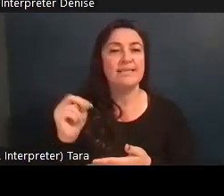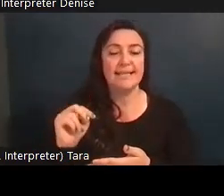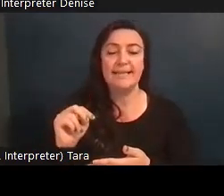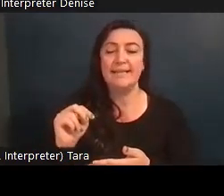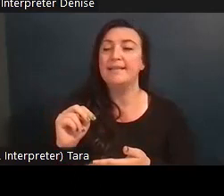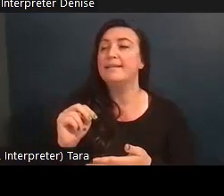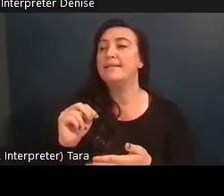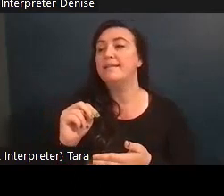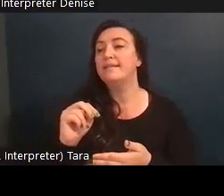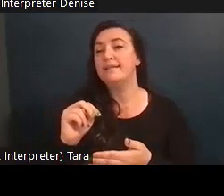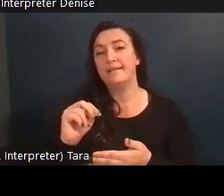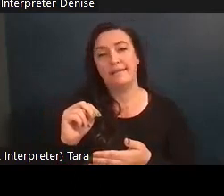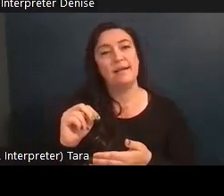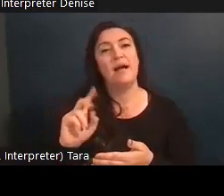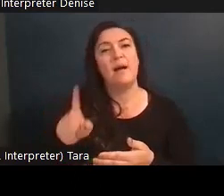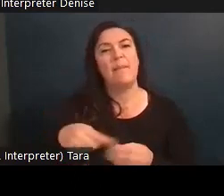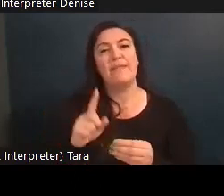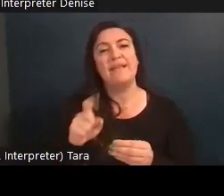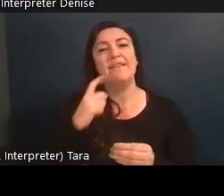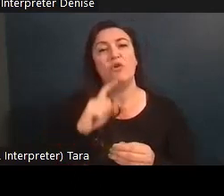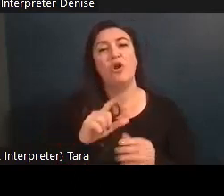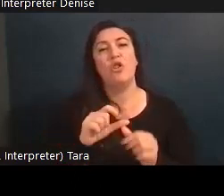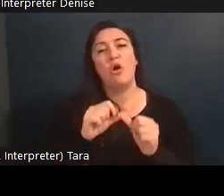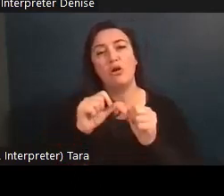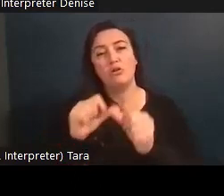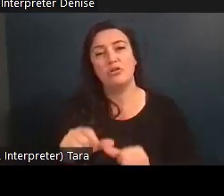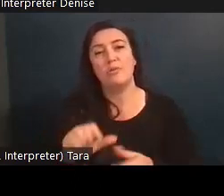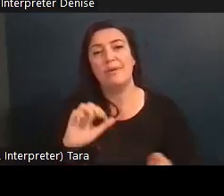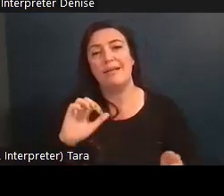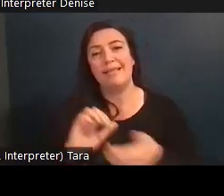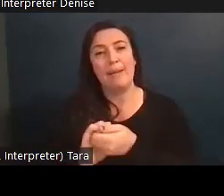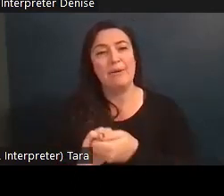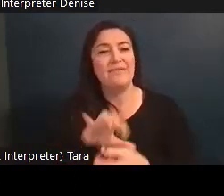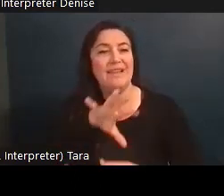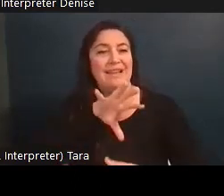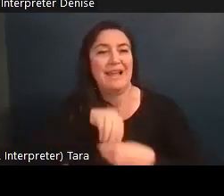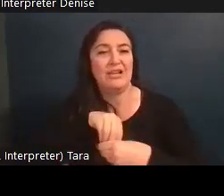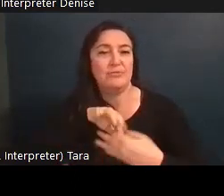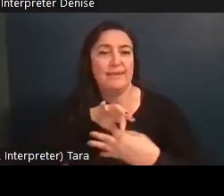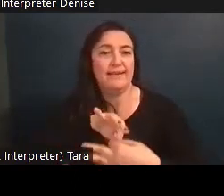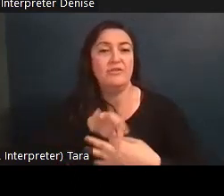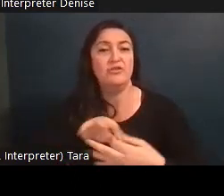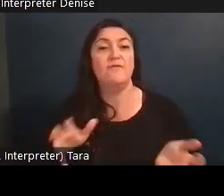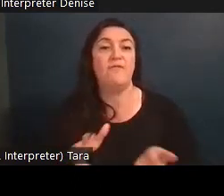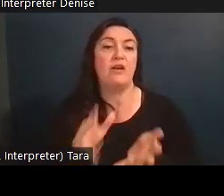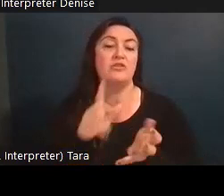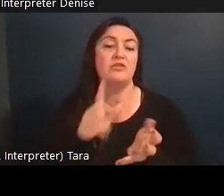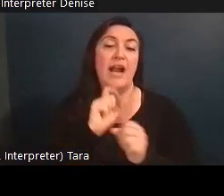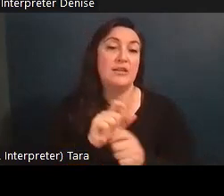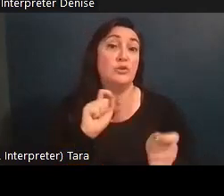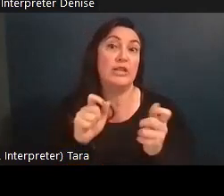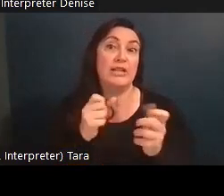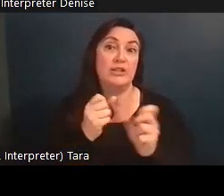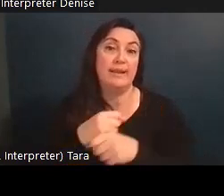engagement and collaborative partnerships to foster actual change making through the transisciplinary process.